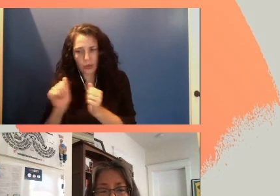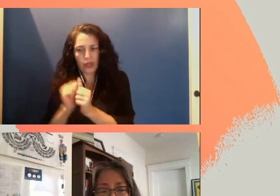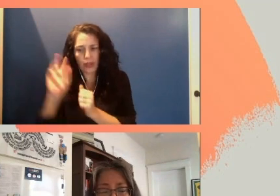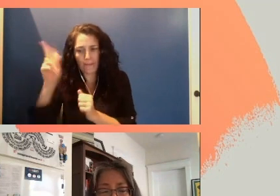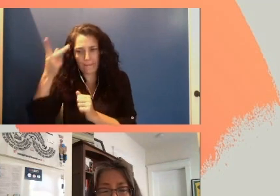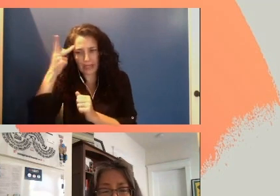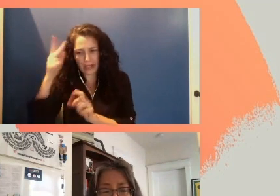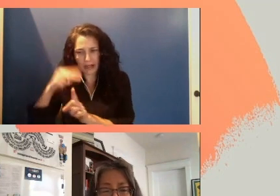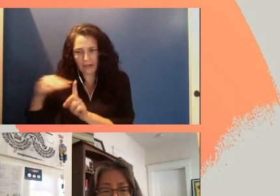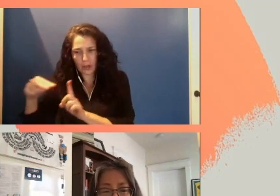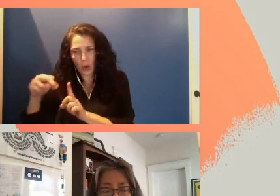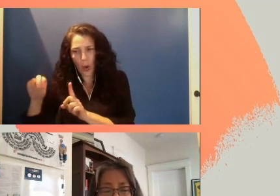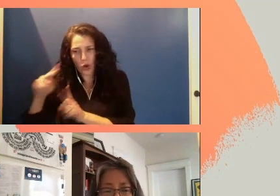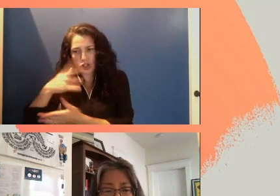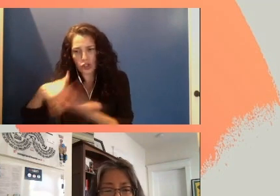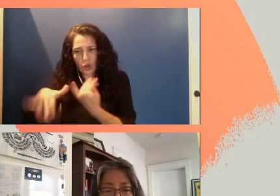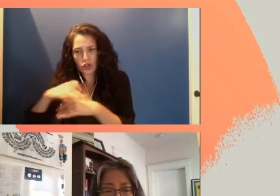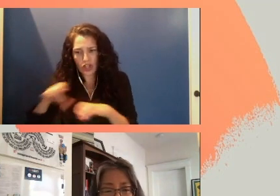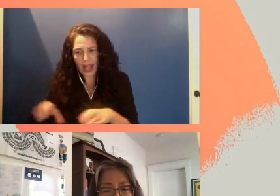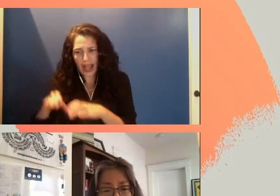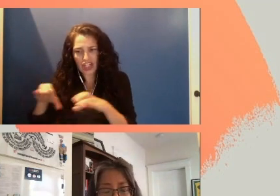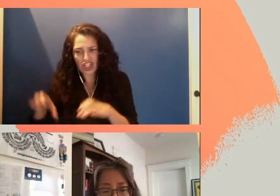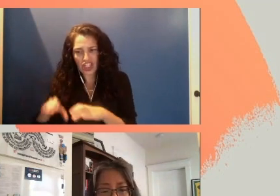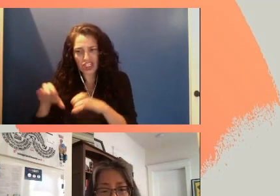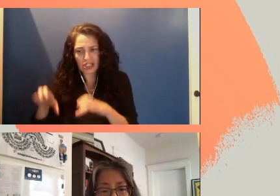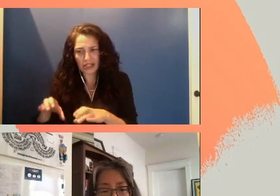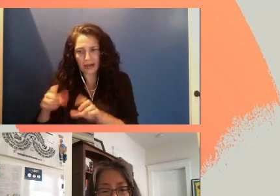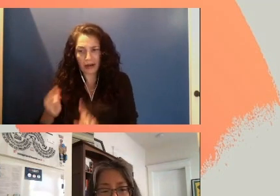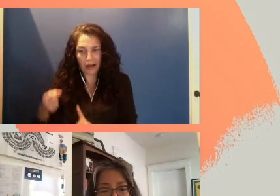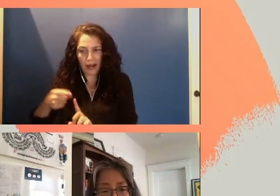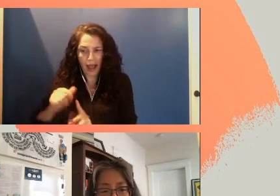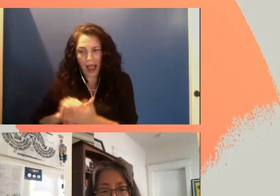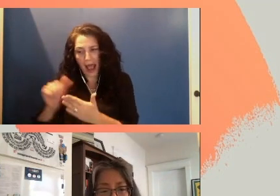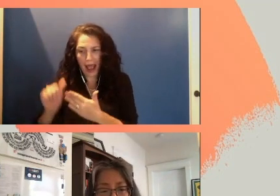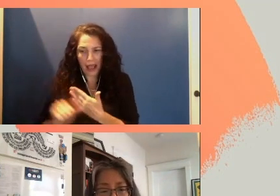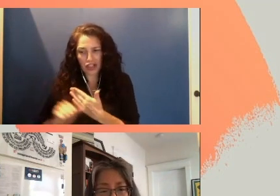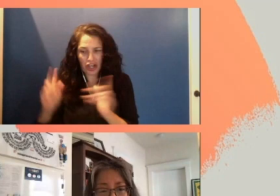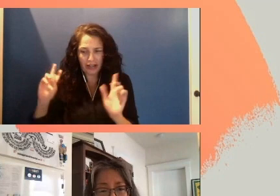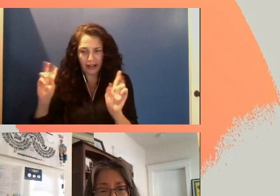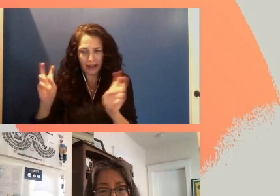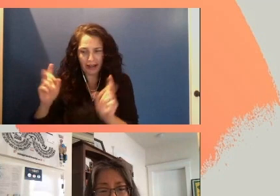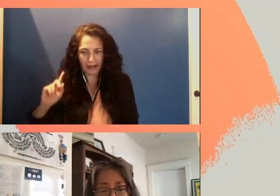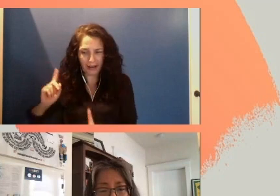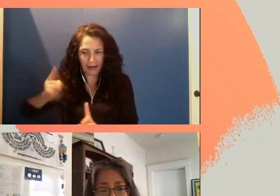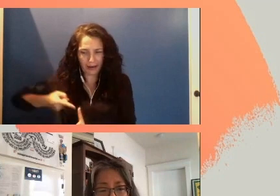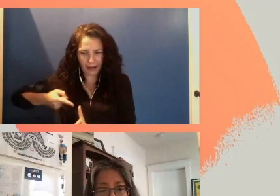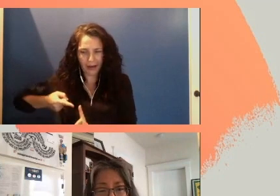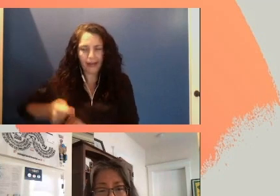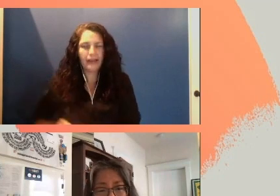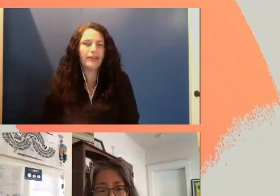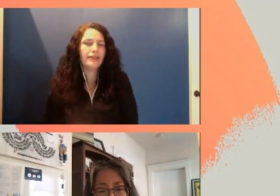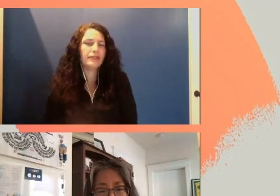And do you feel like going into these projects with a political view or a social action agenda? Let me ask the question as part of that.